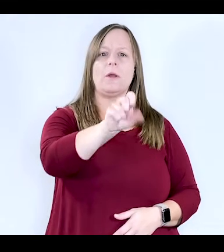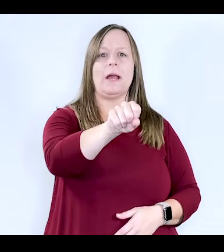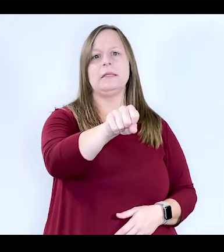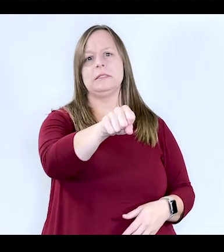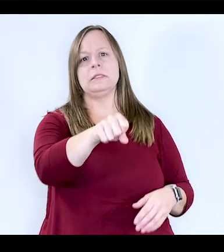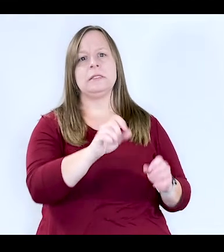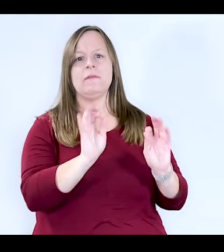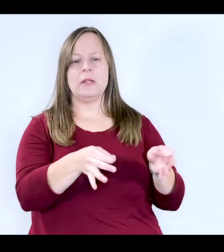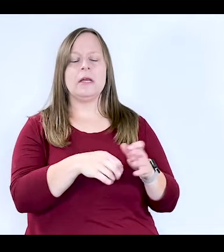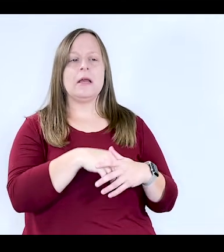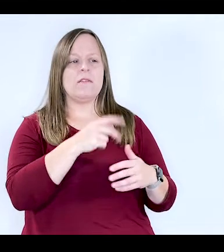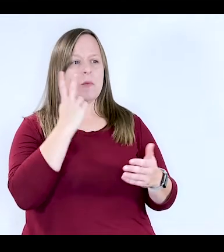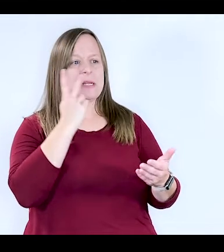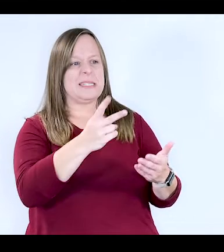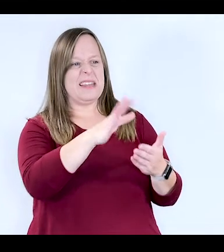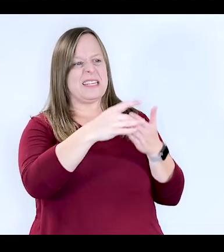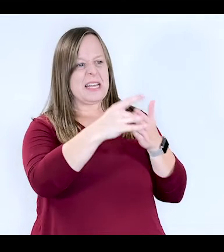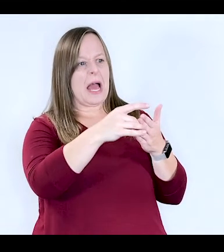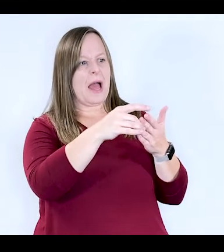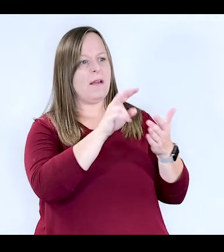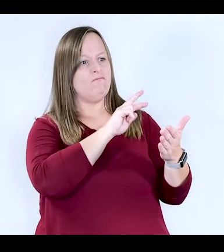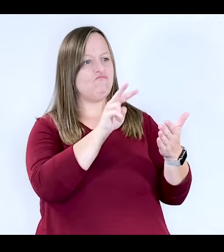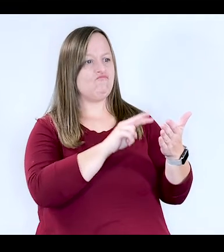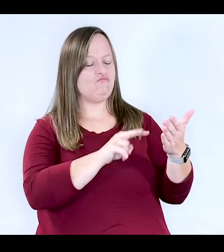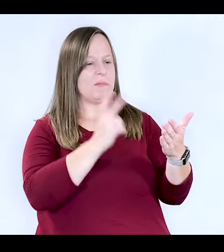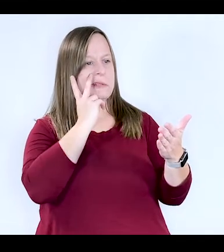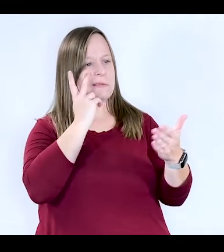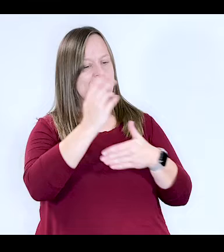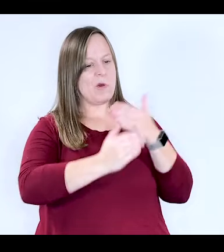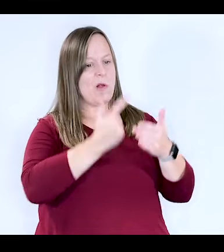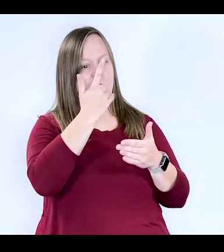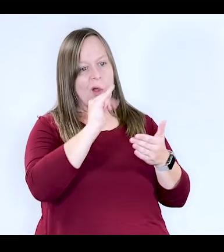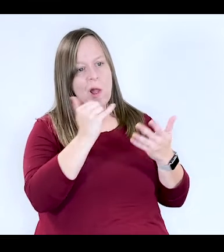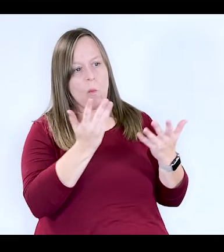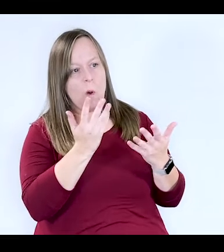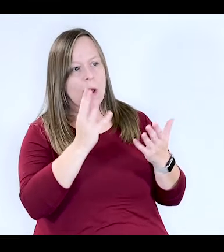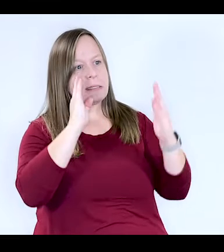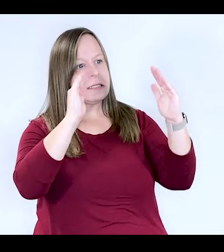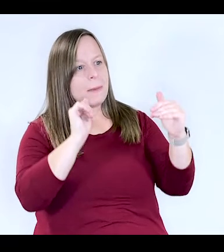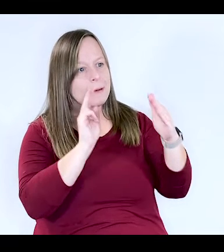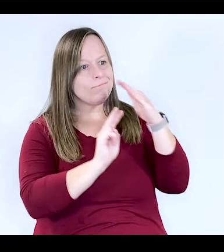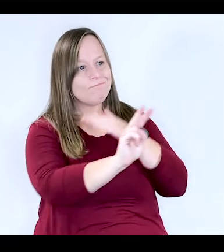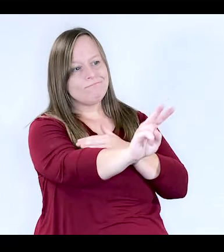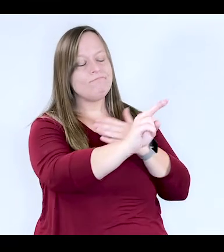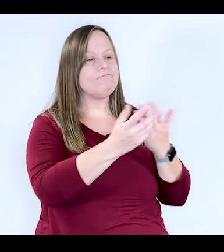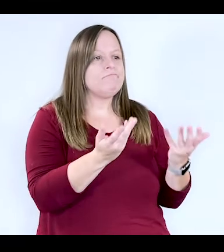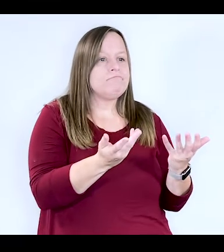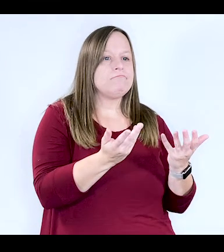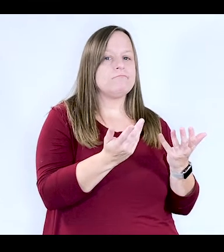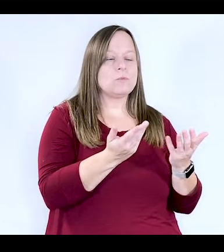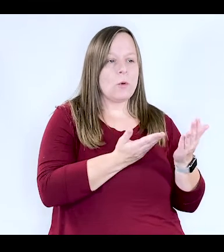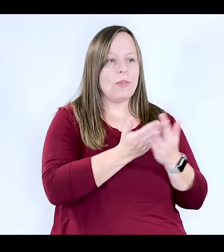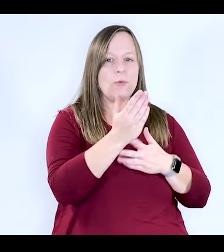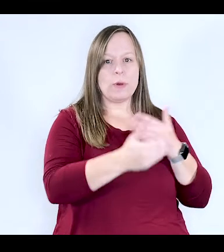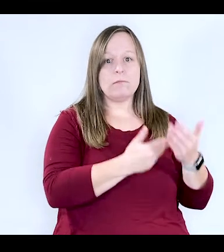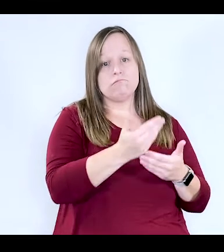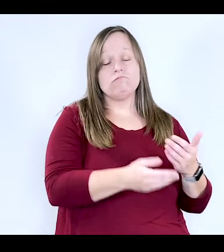If someone were to see this guide they could see what the process looks like, and get a better idea of what it's like to go through it.